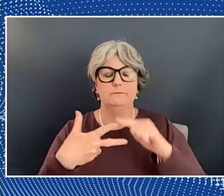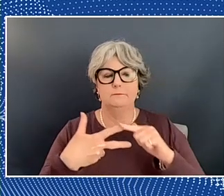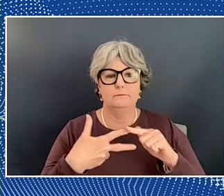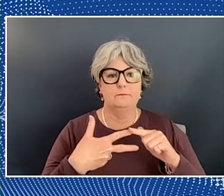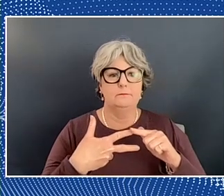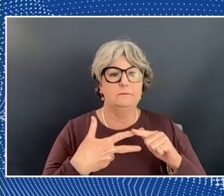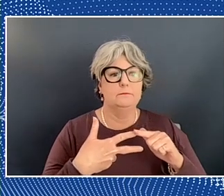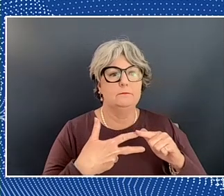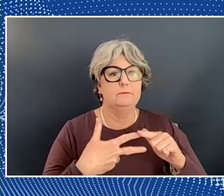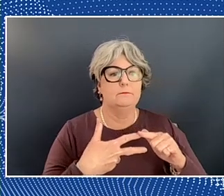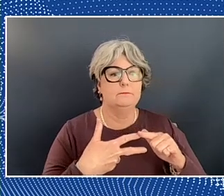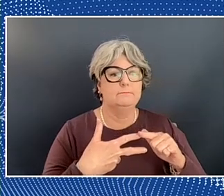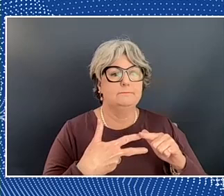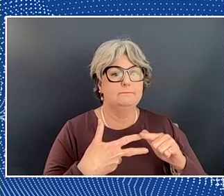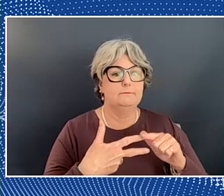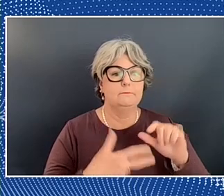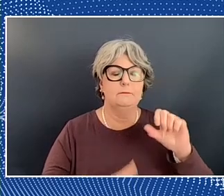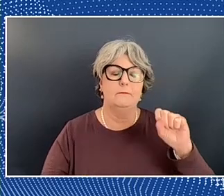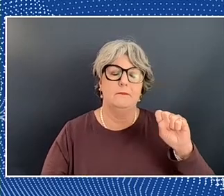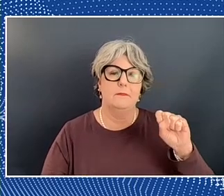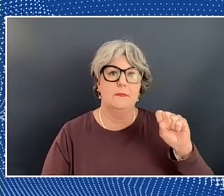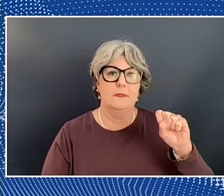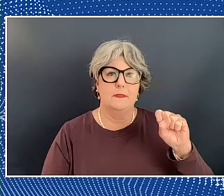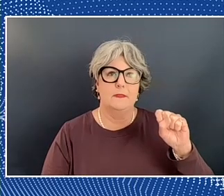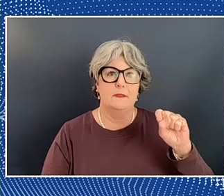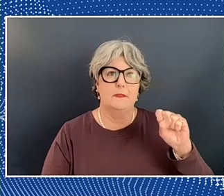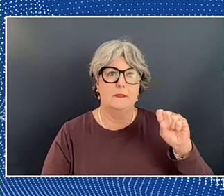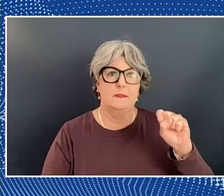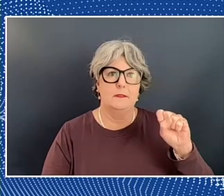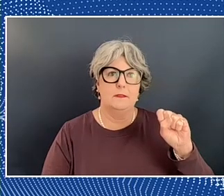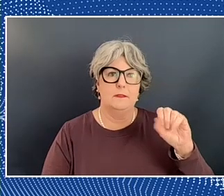Okay. I just admitted Sylvia Tapia who's representing herself.